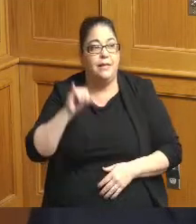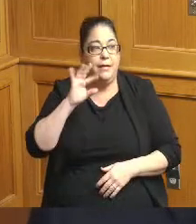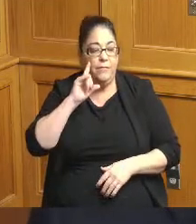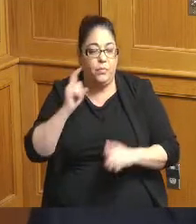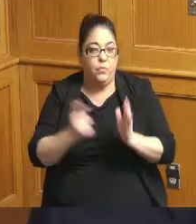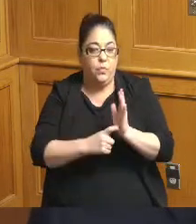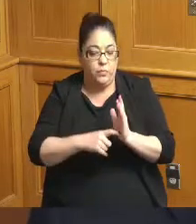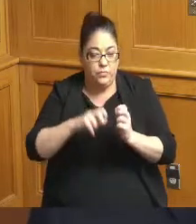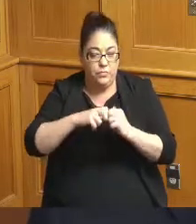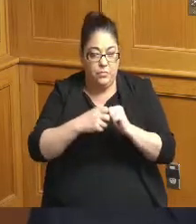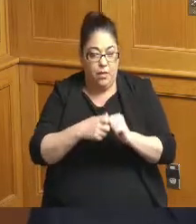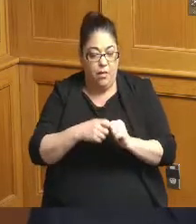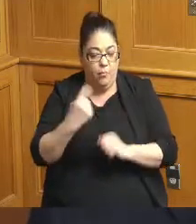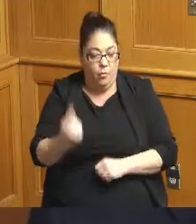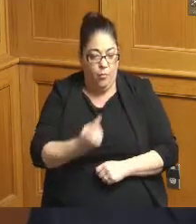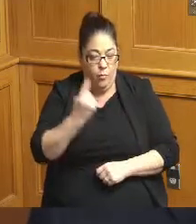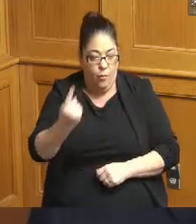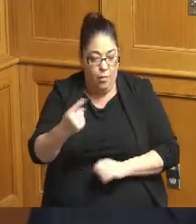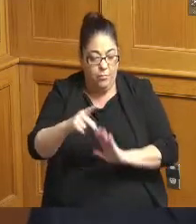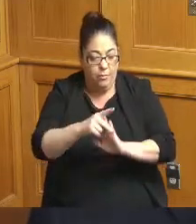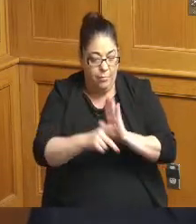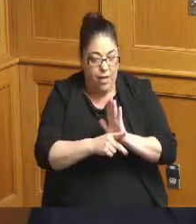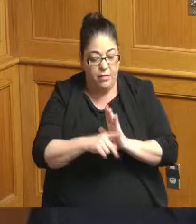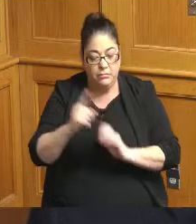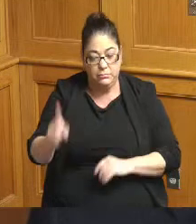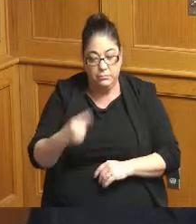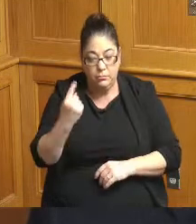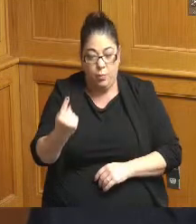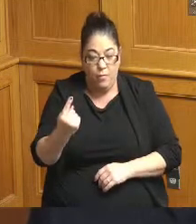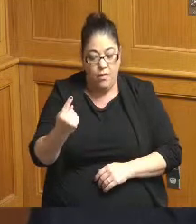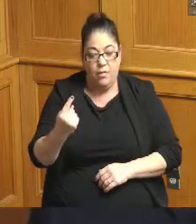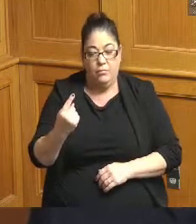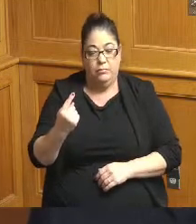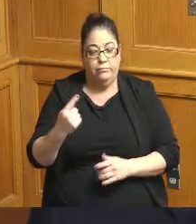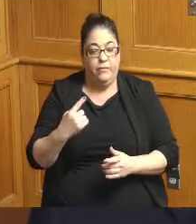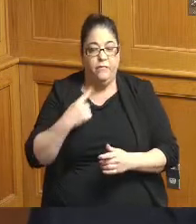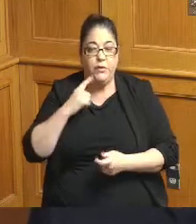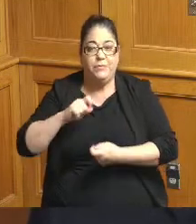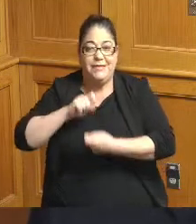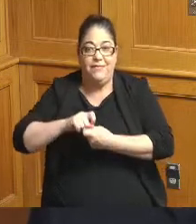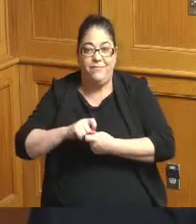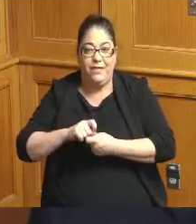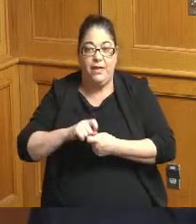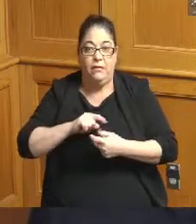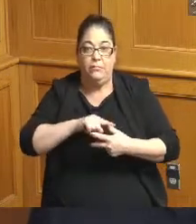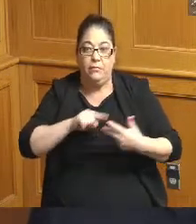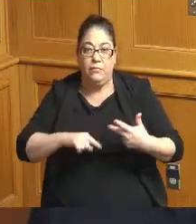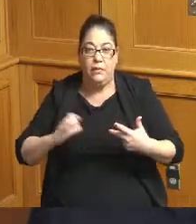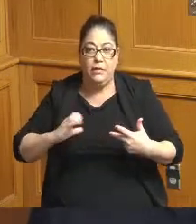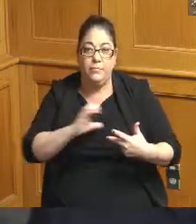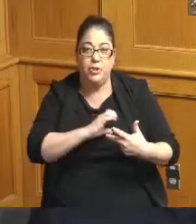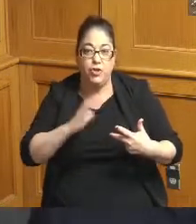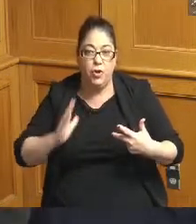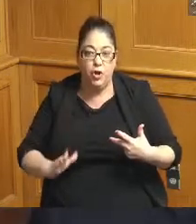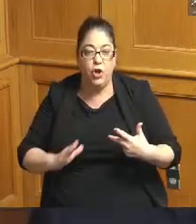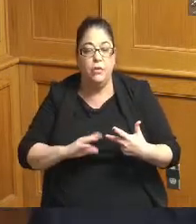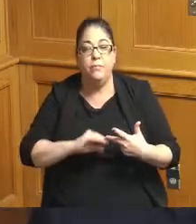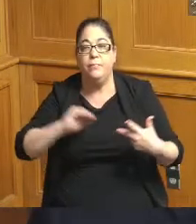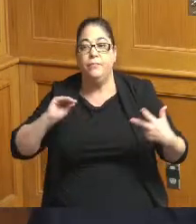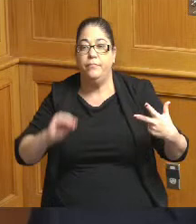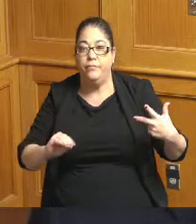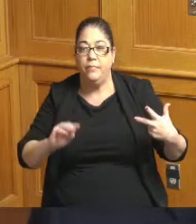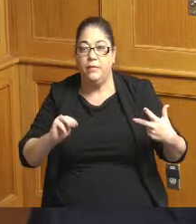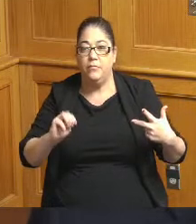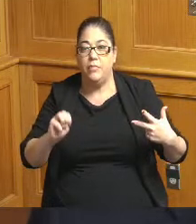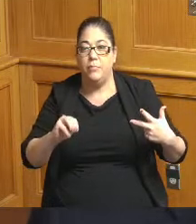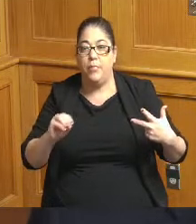individual items individual policy items of a Commissioner that was placed on this memo to